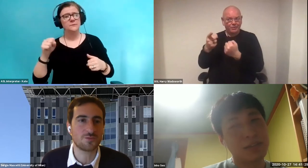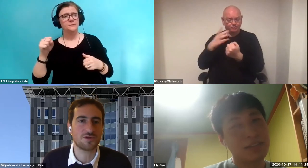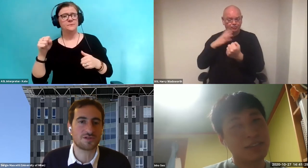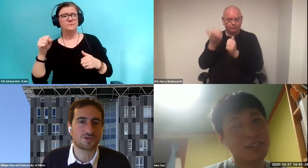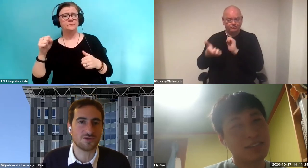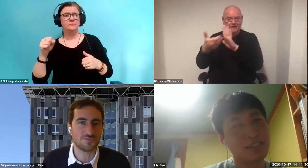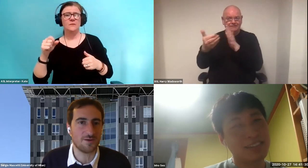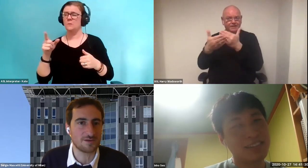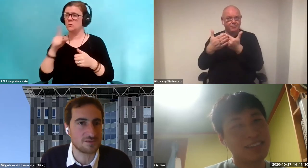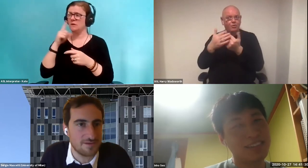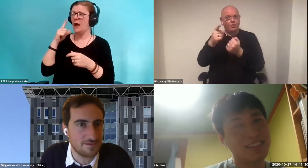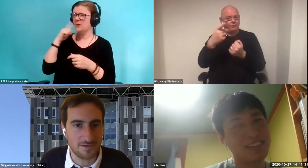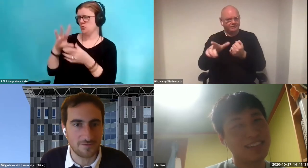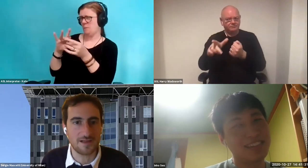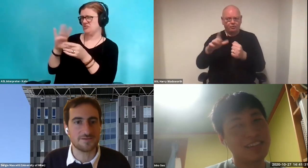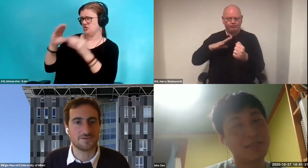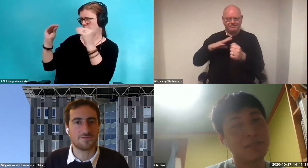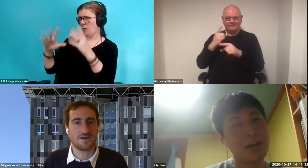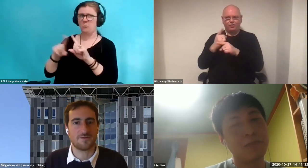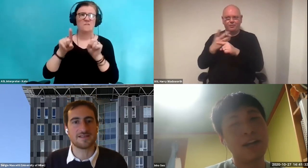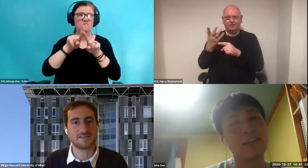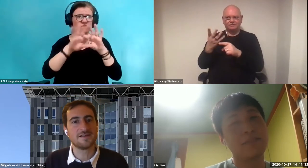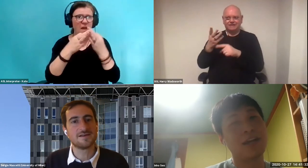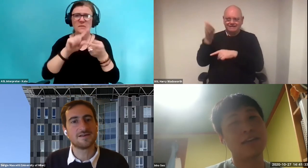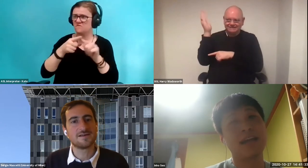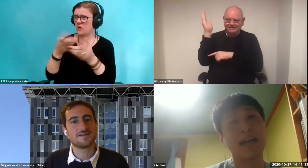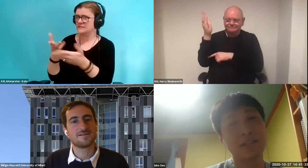your teachers but also with your relatives your friends right right right I could